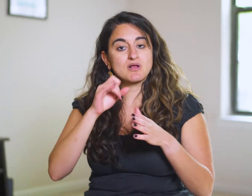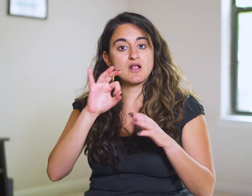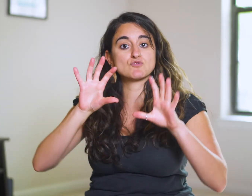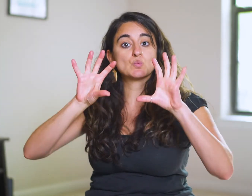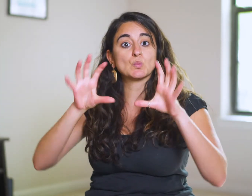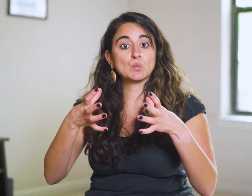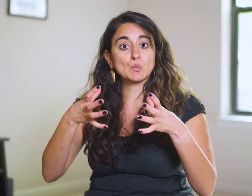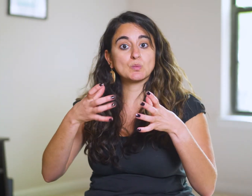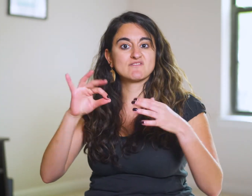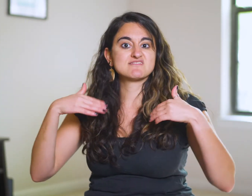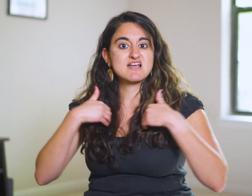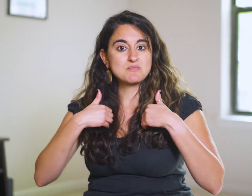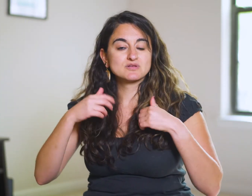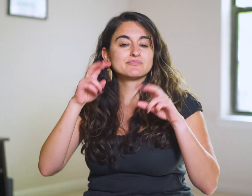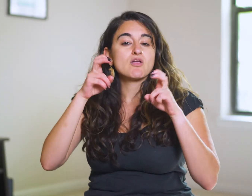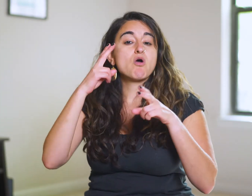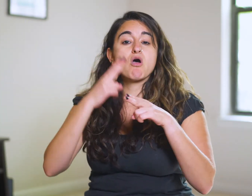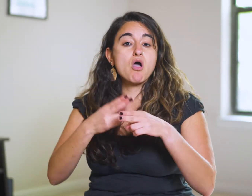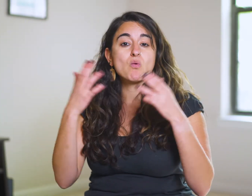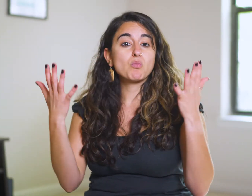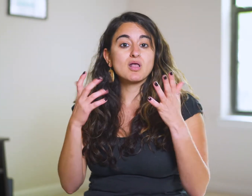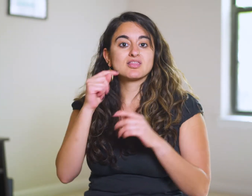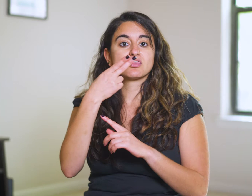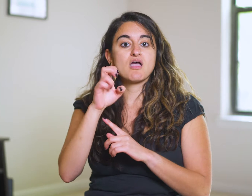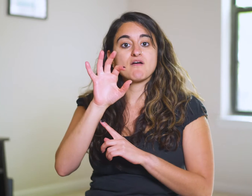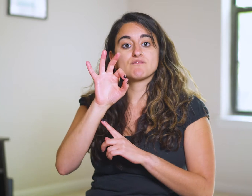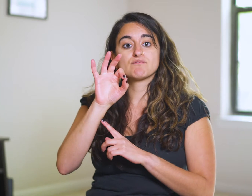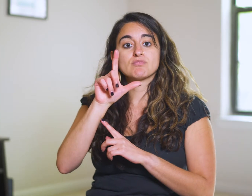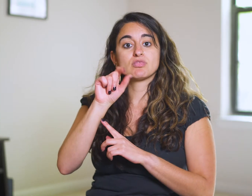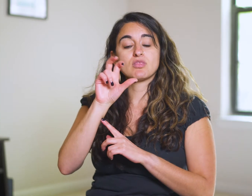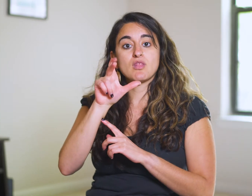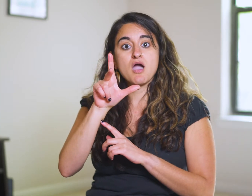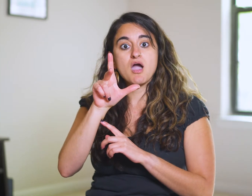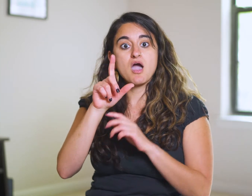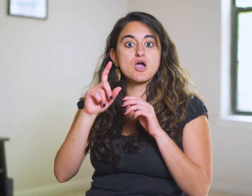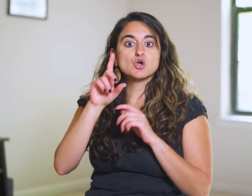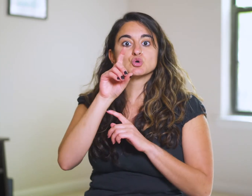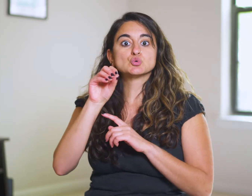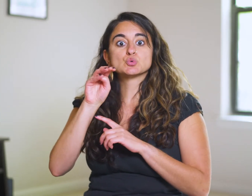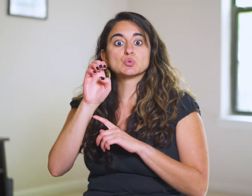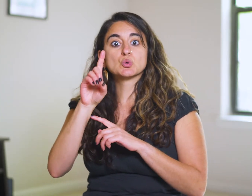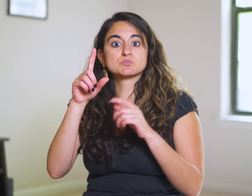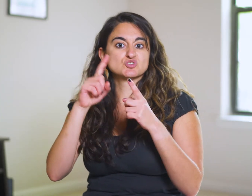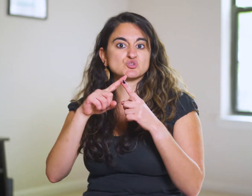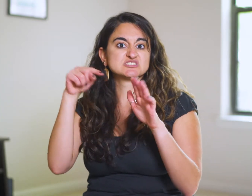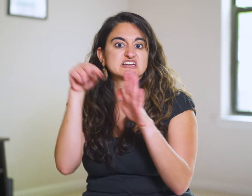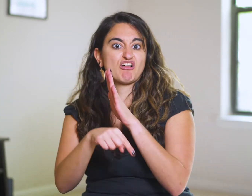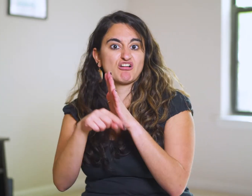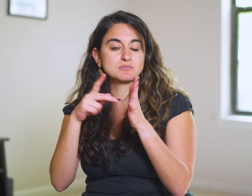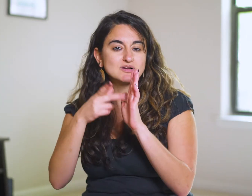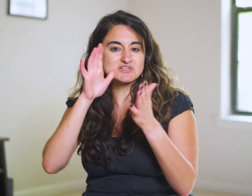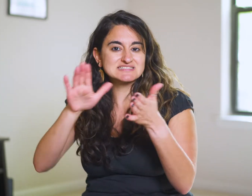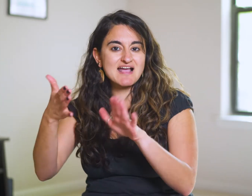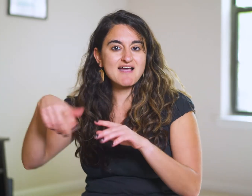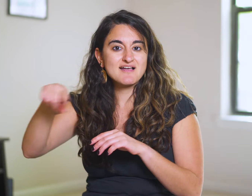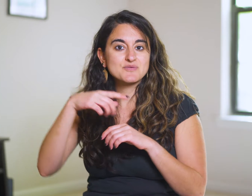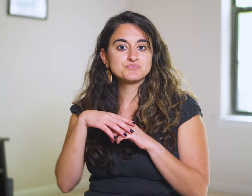of the group of animals known as “the flock doomed to slaughter”.